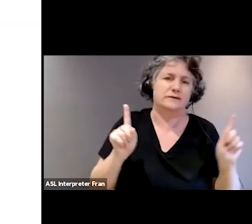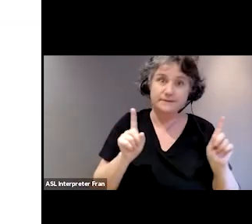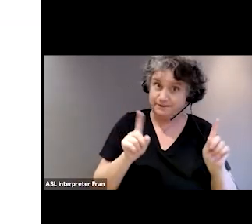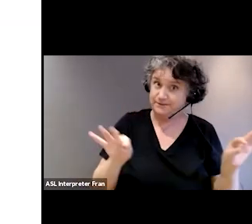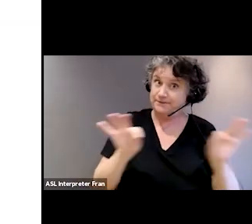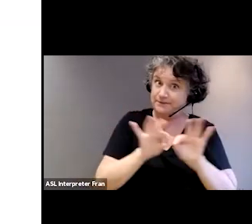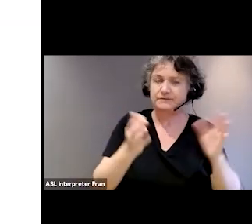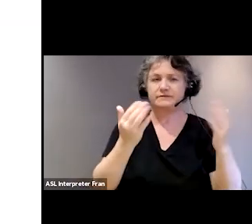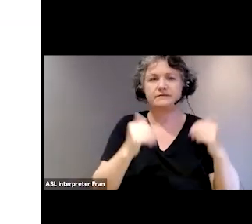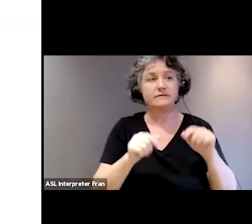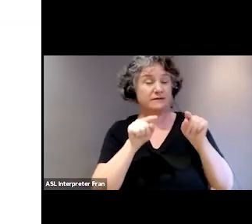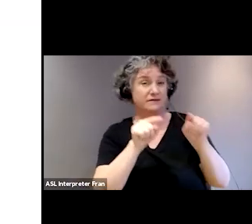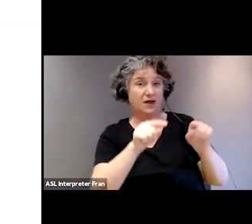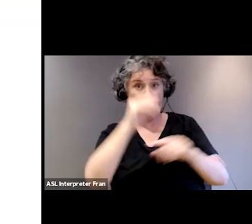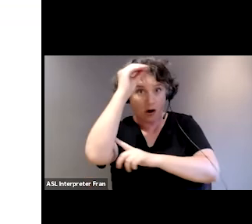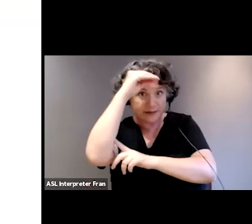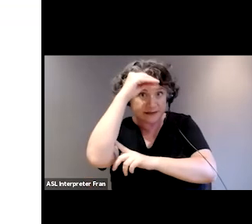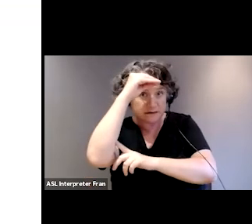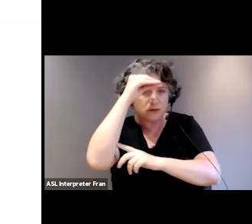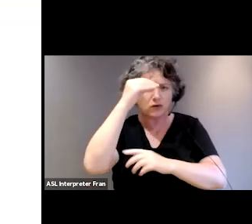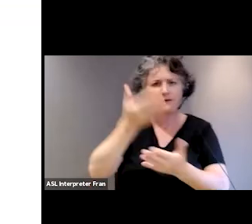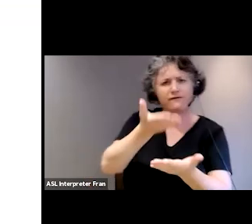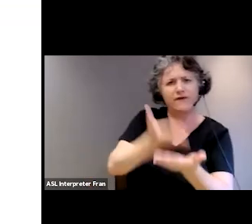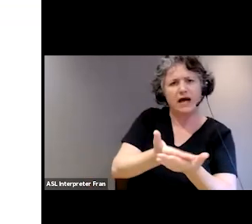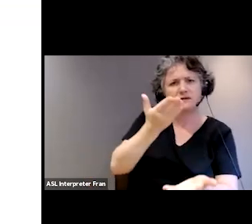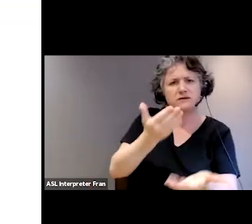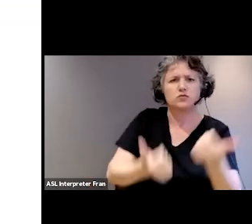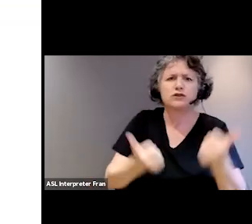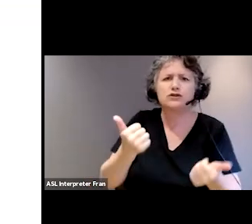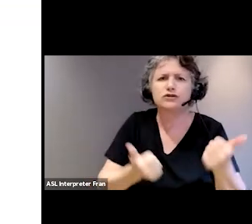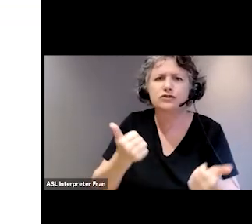from credible sources. So some tips to help prevent the spread of misinformation is to consider the source of where the information is coming from . Looking at the website, the